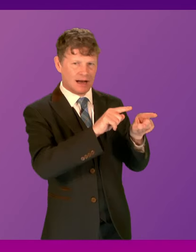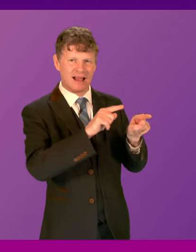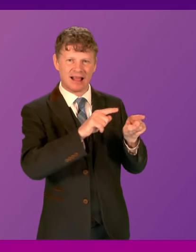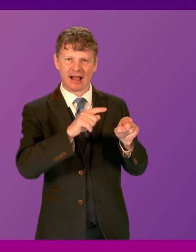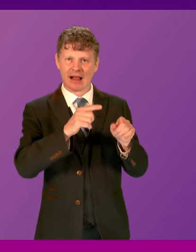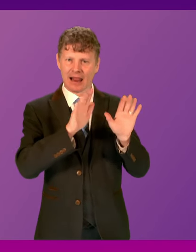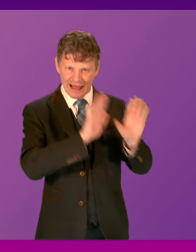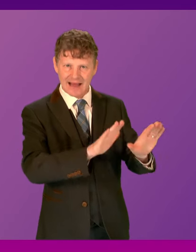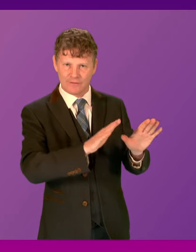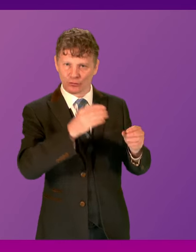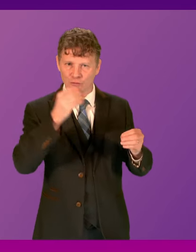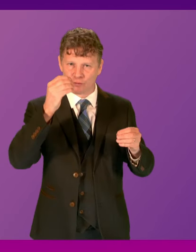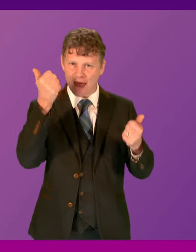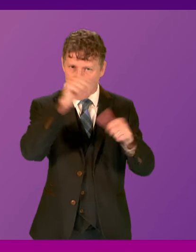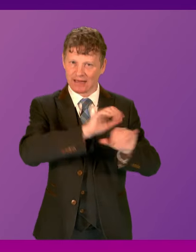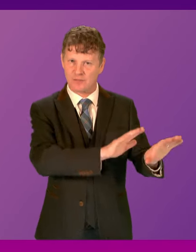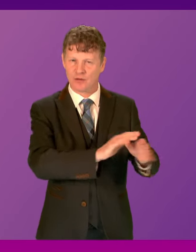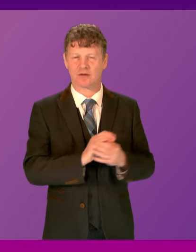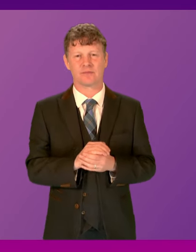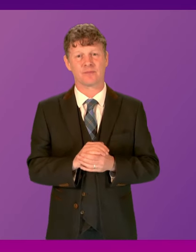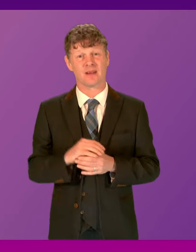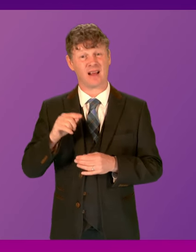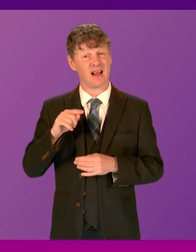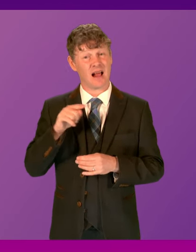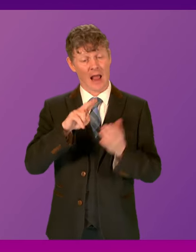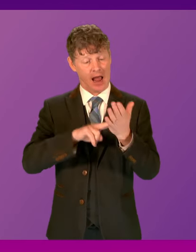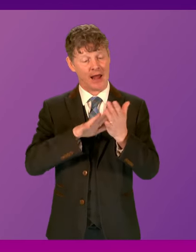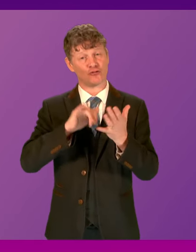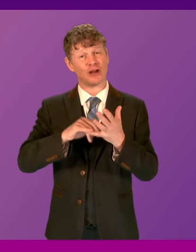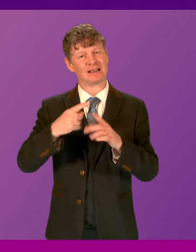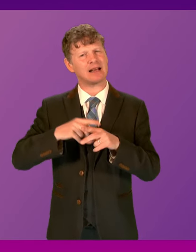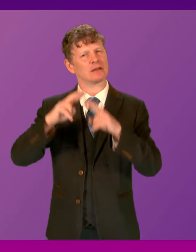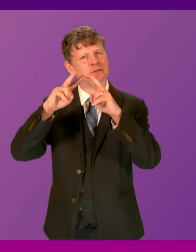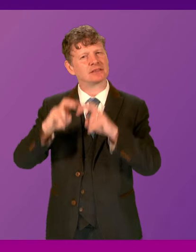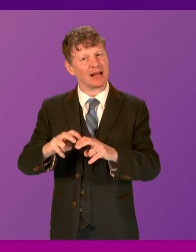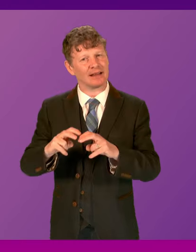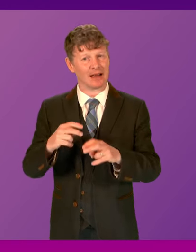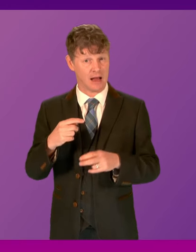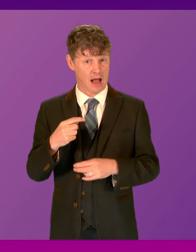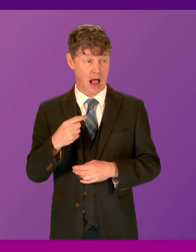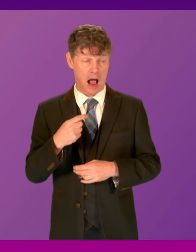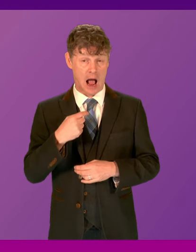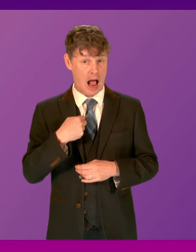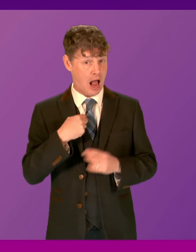On the study that is taking place, I referenced in my response to Meghan Gallacher’s first question